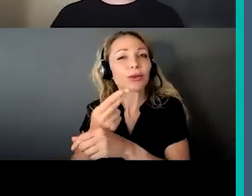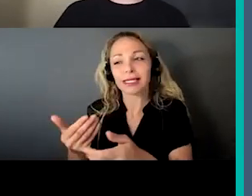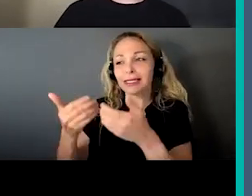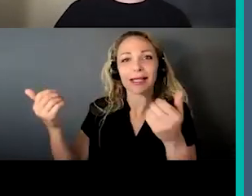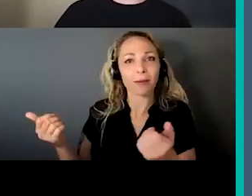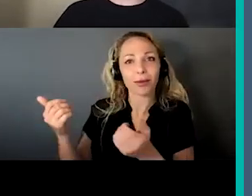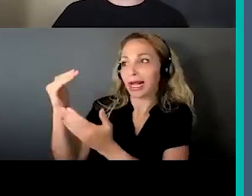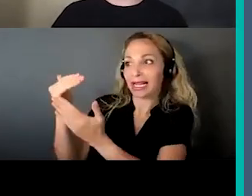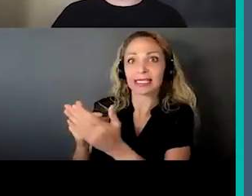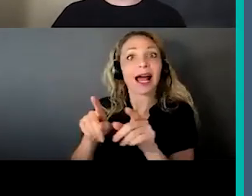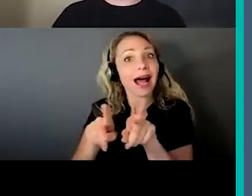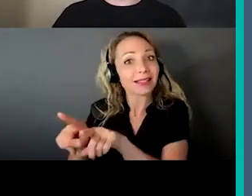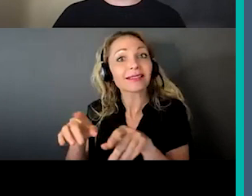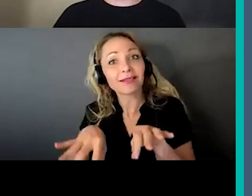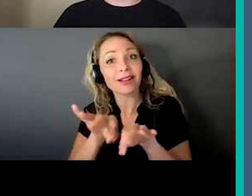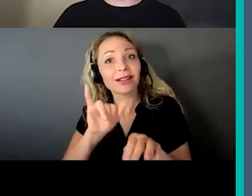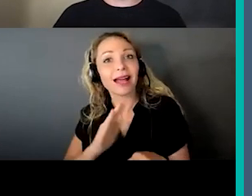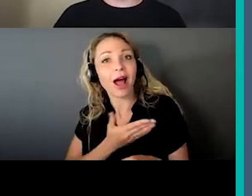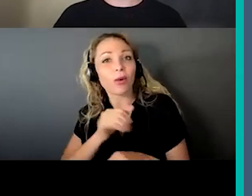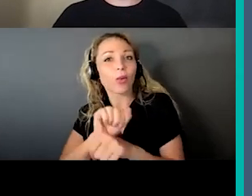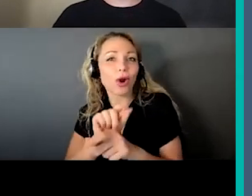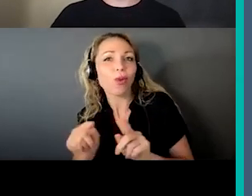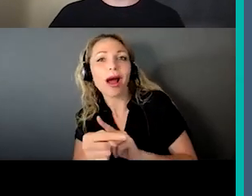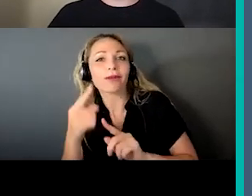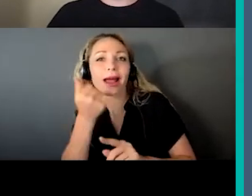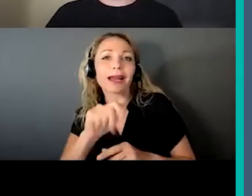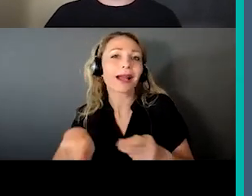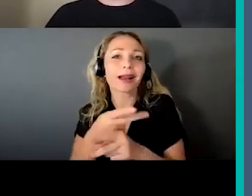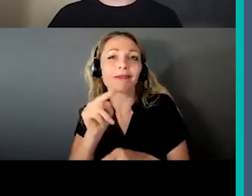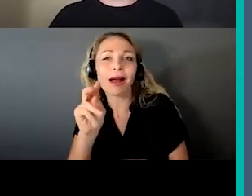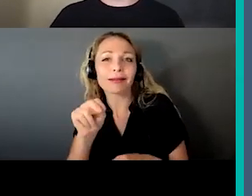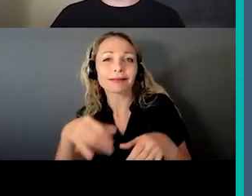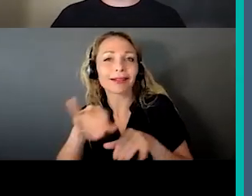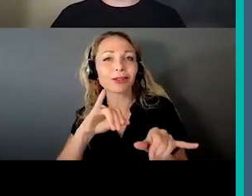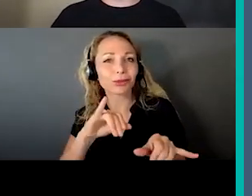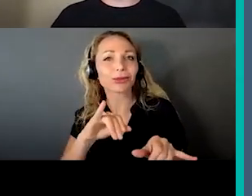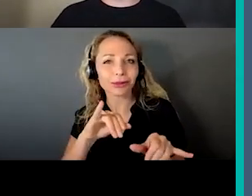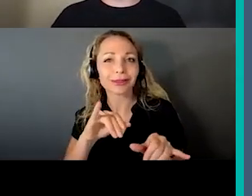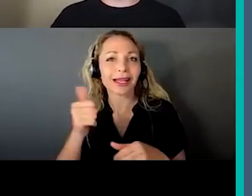WORK AROUND FOR ANY KIND OF NONSTANDARD, ANY KIND OF NONSTANDARD DATA TYPE.